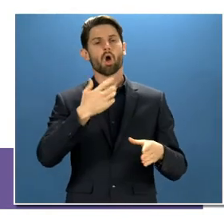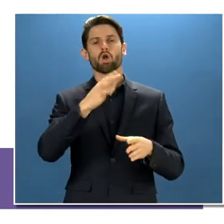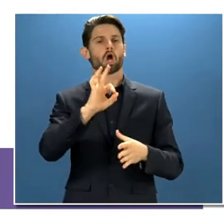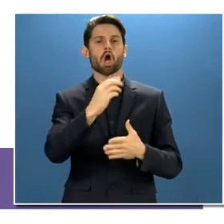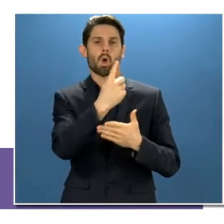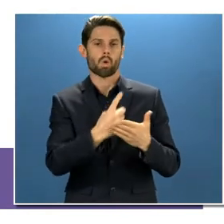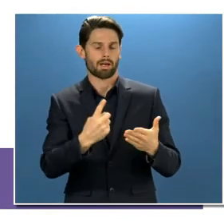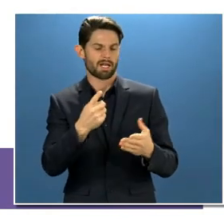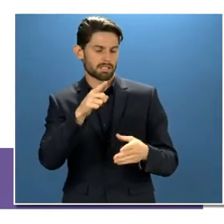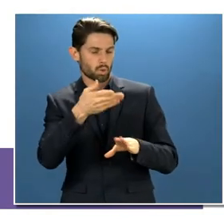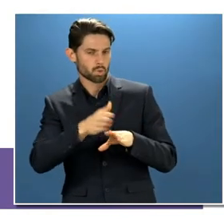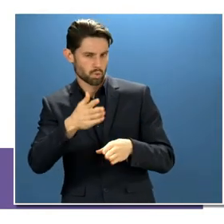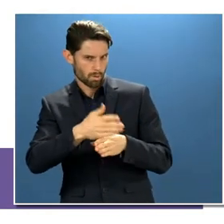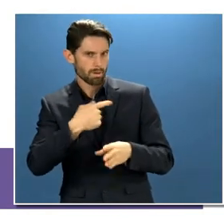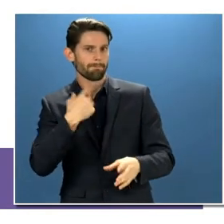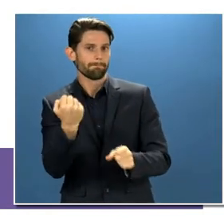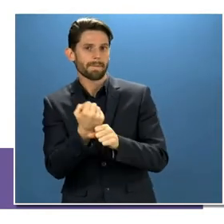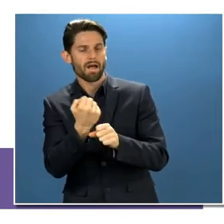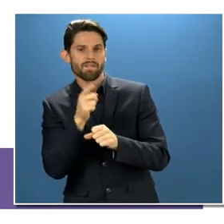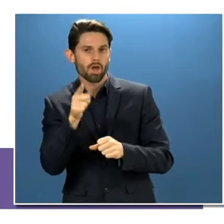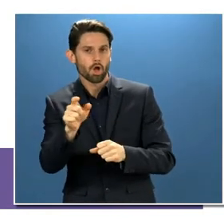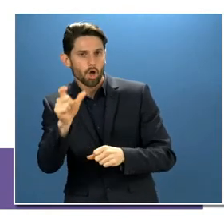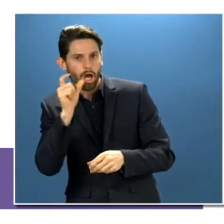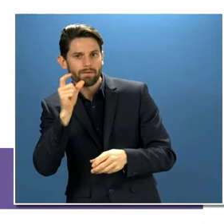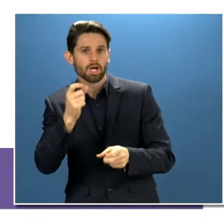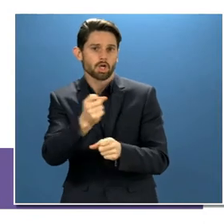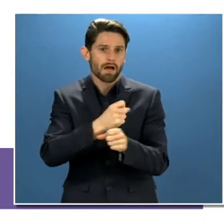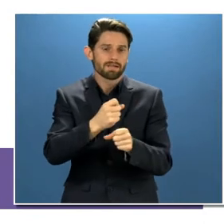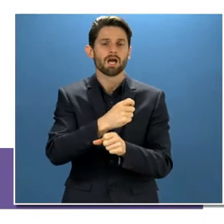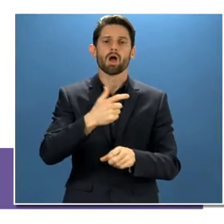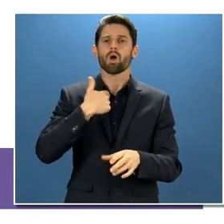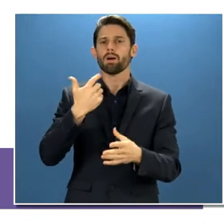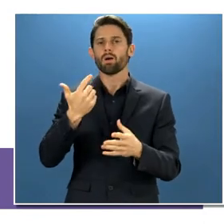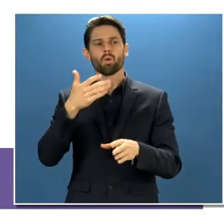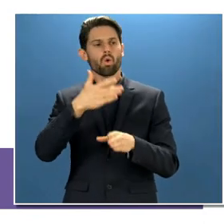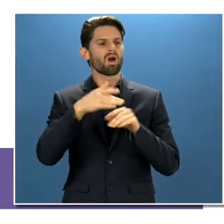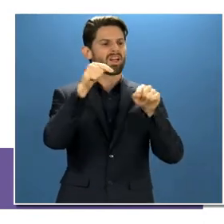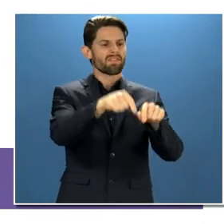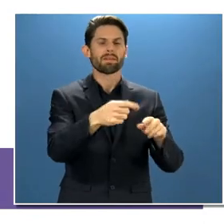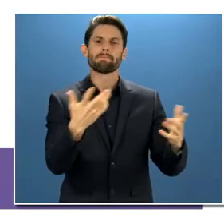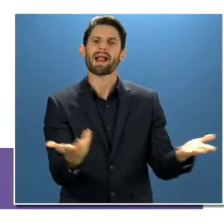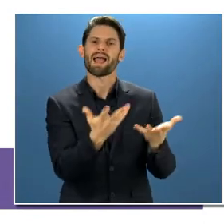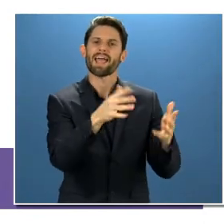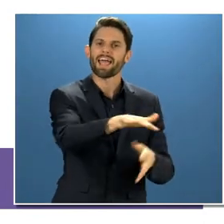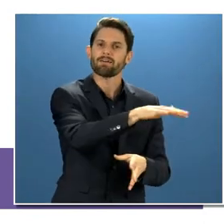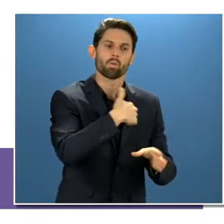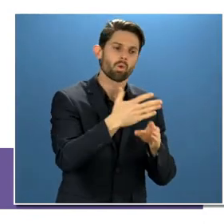I did most things like work in the kids play area and work in the restaurant but mostly doing that.